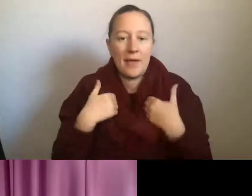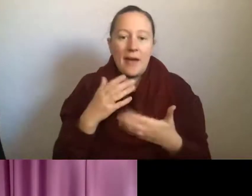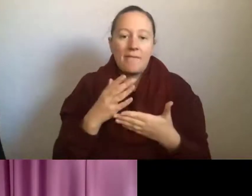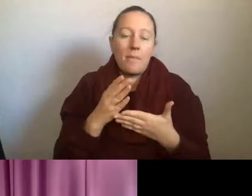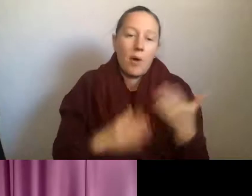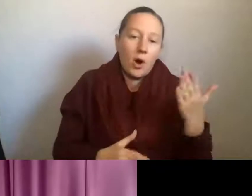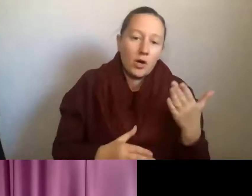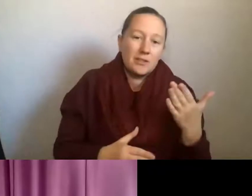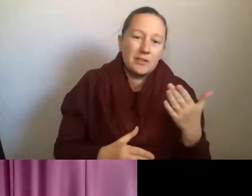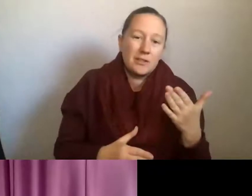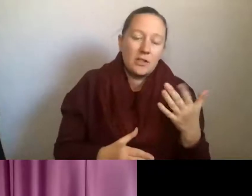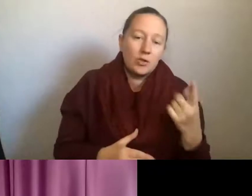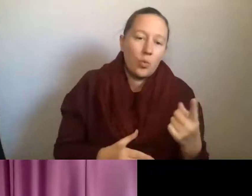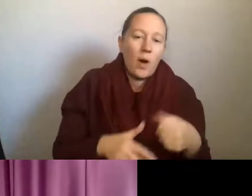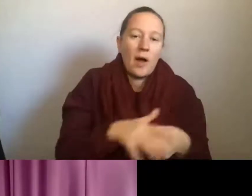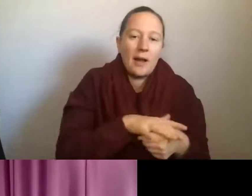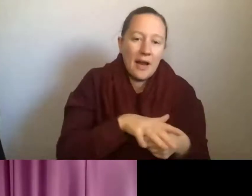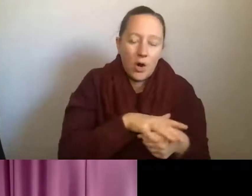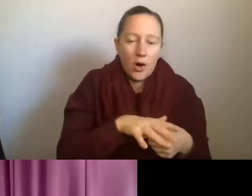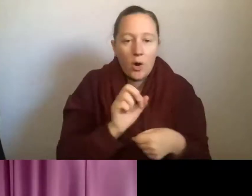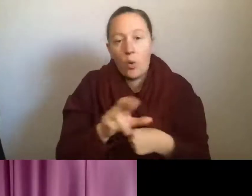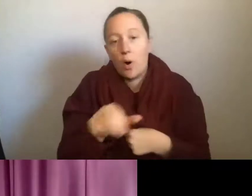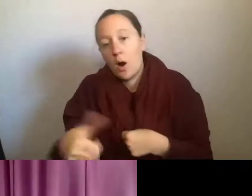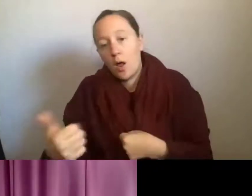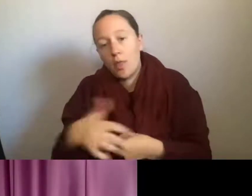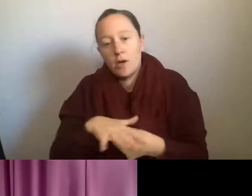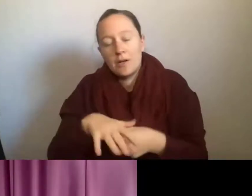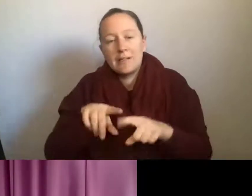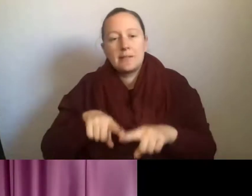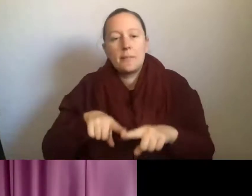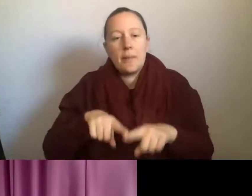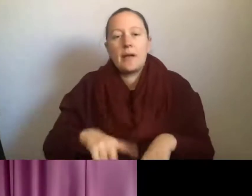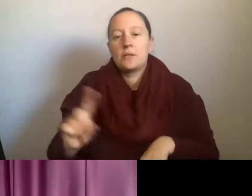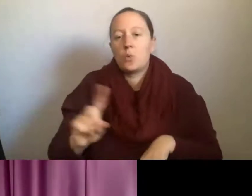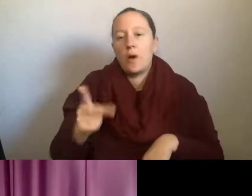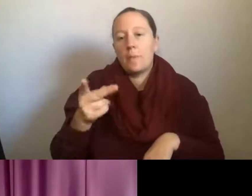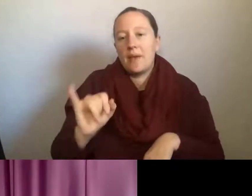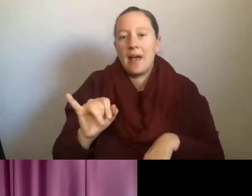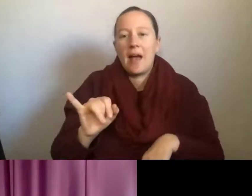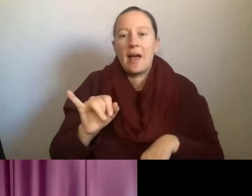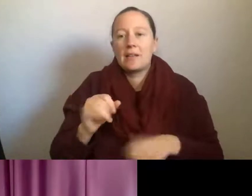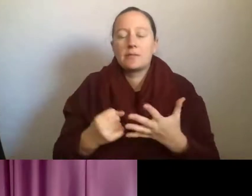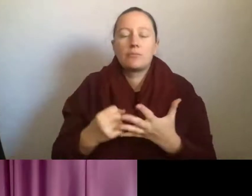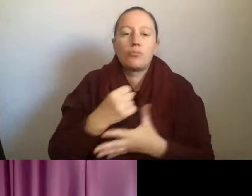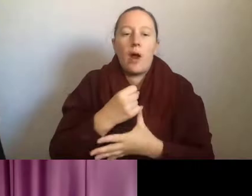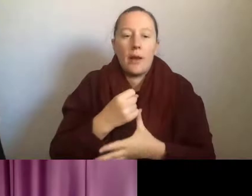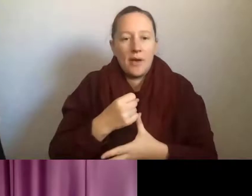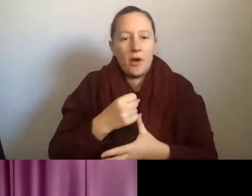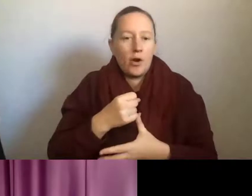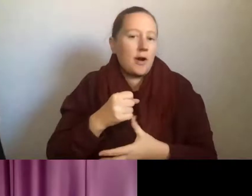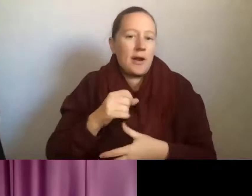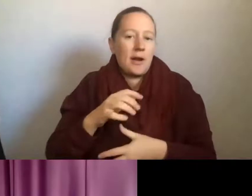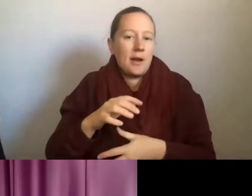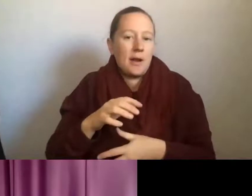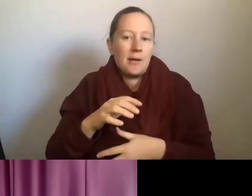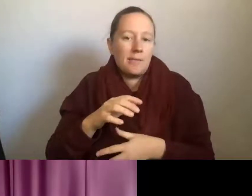it really depends on where the PI's primary appointment is and what, sort of, the student composition is of that component.